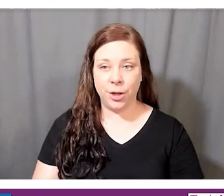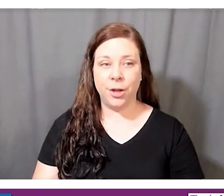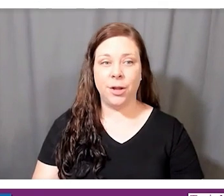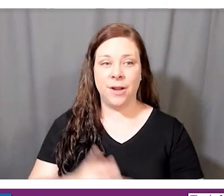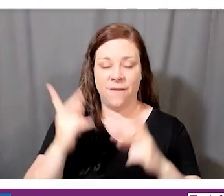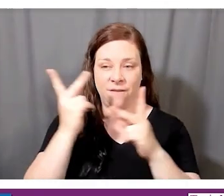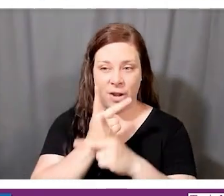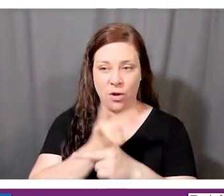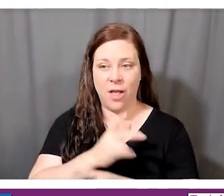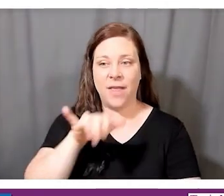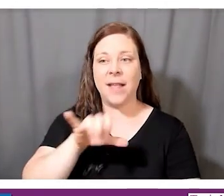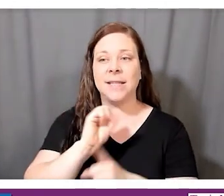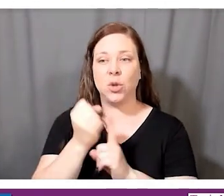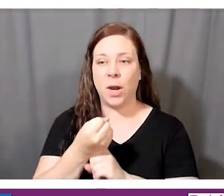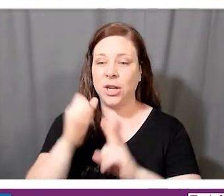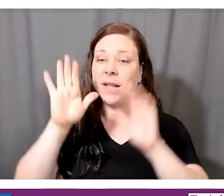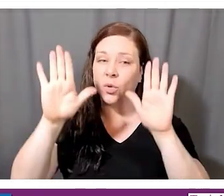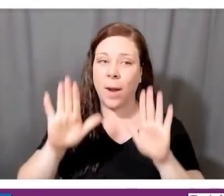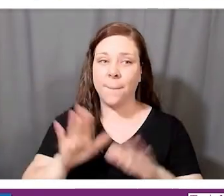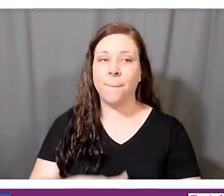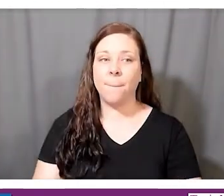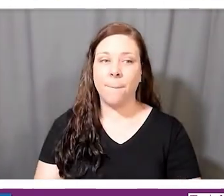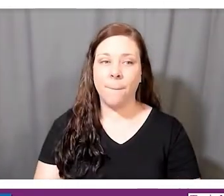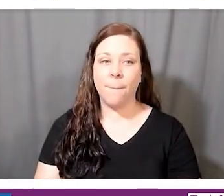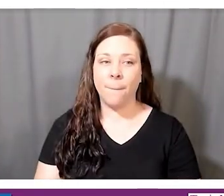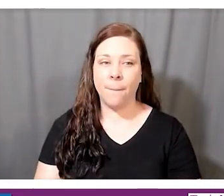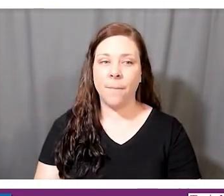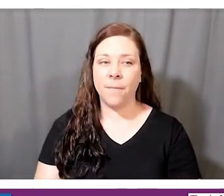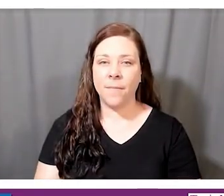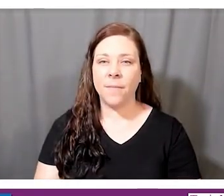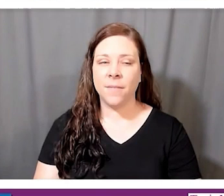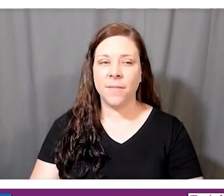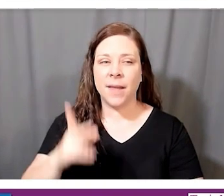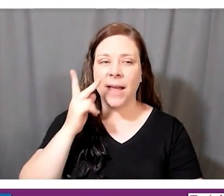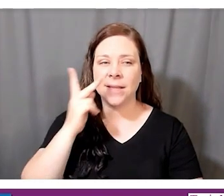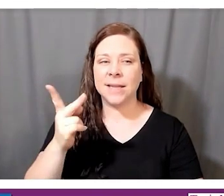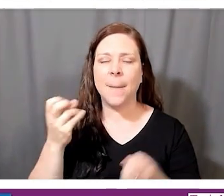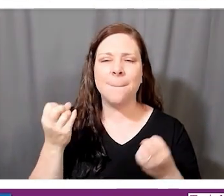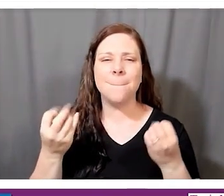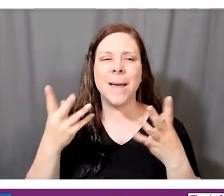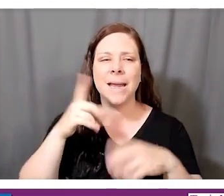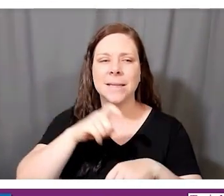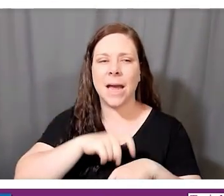So that's great. Oh, I see a lot of times instructors pushing back